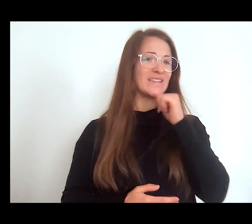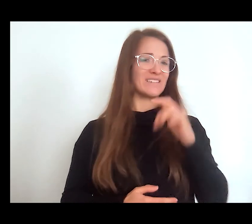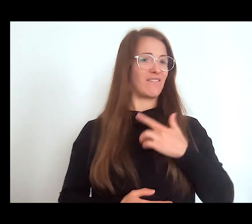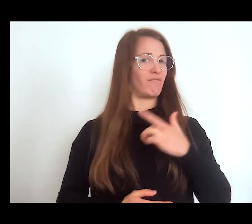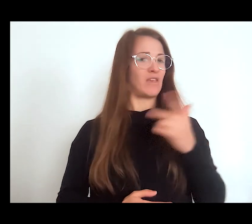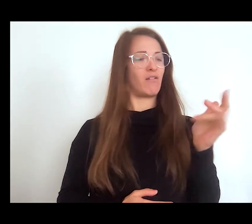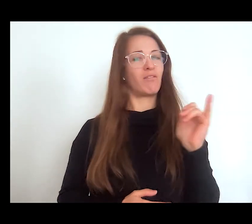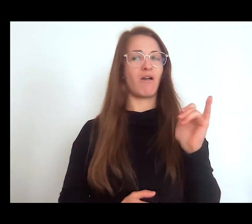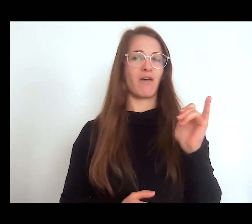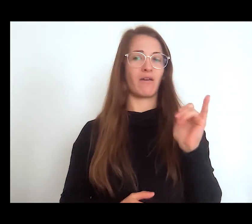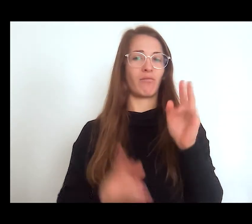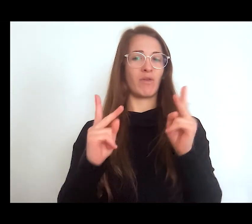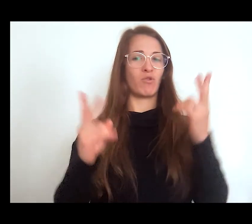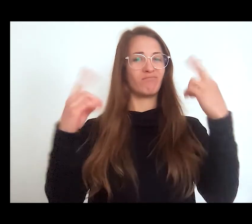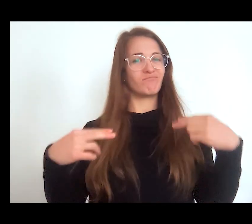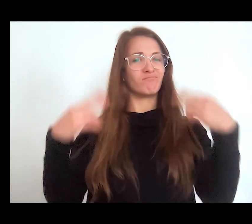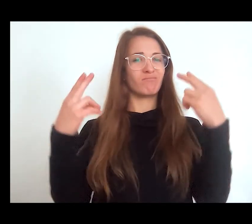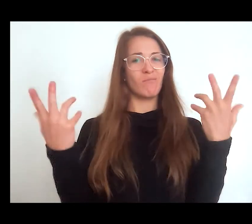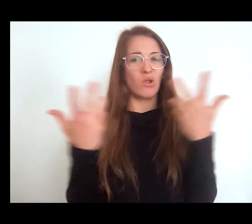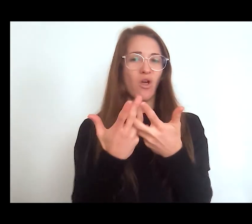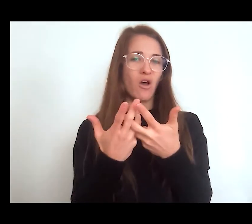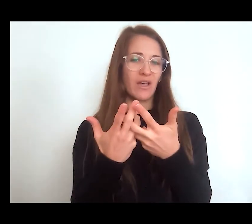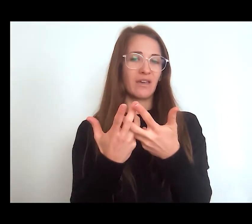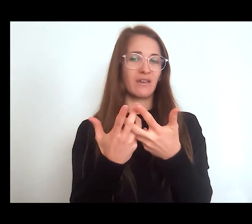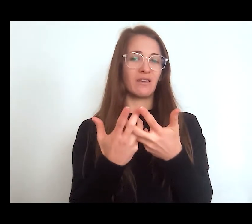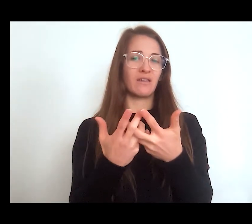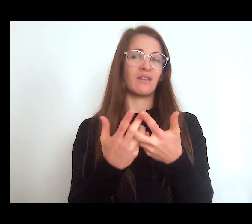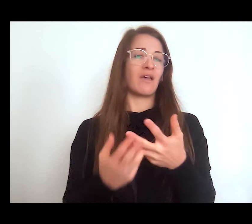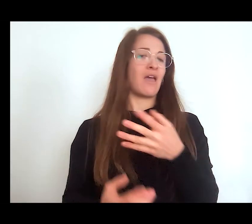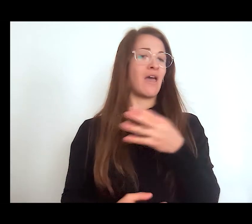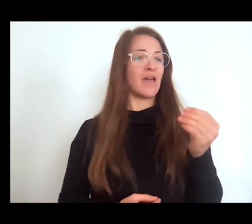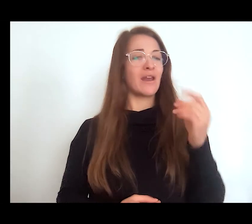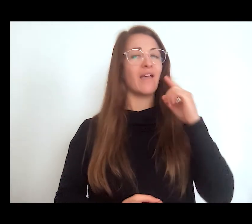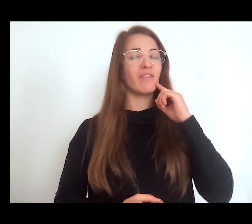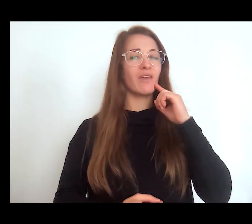TIMES REALLY FELT, WE DIDN'T FEEL LIKE PEOPLE SAW AS BELONGING.